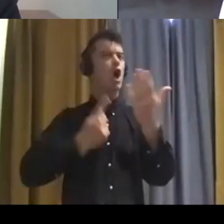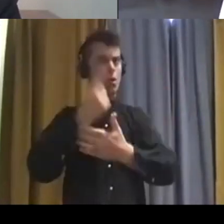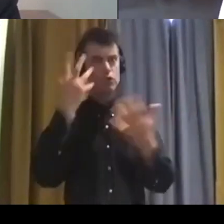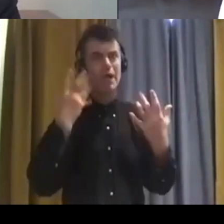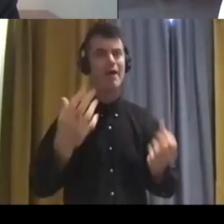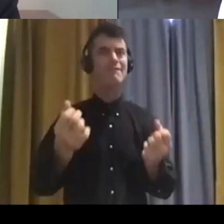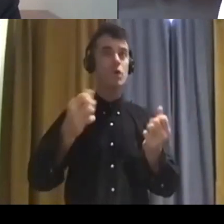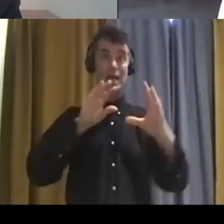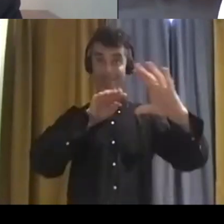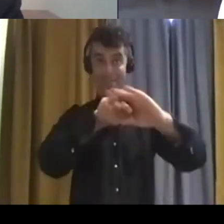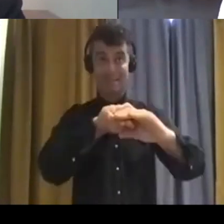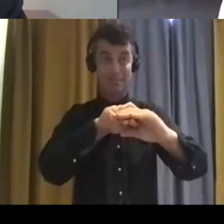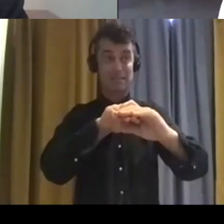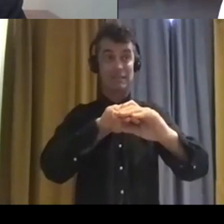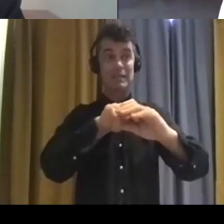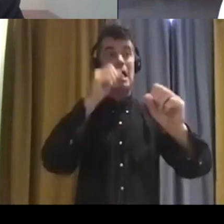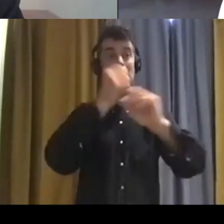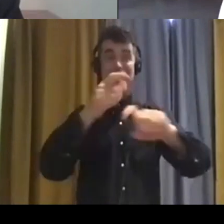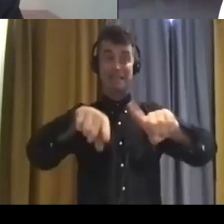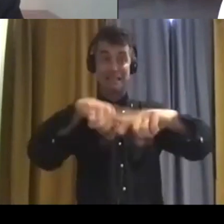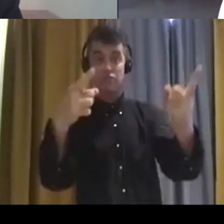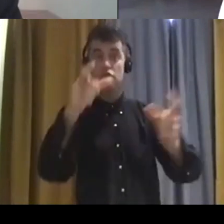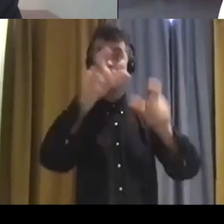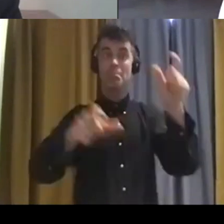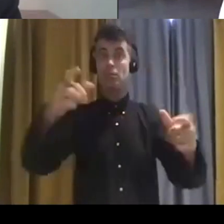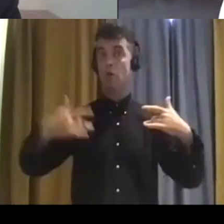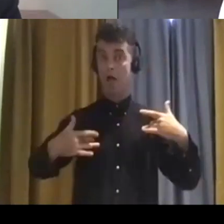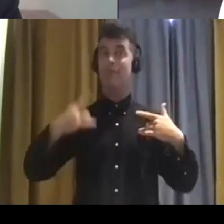and making a positive difference in the world